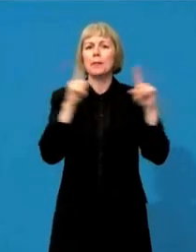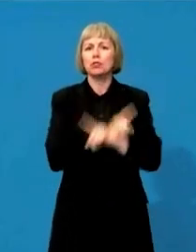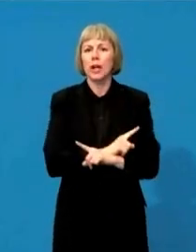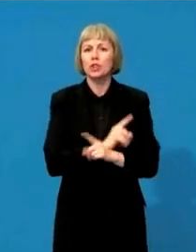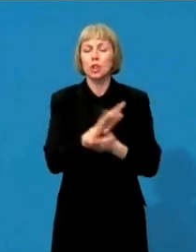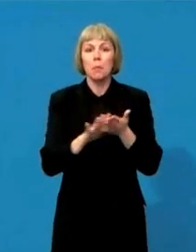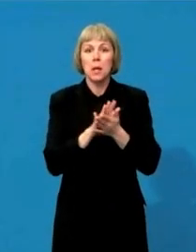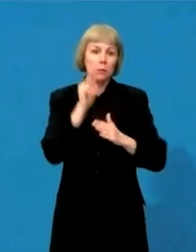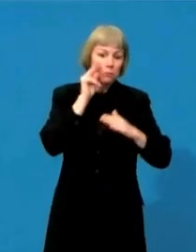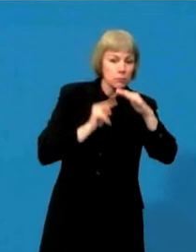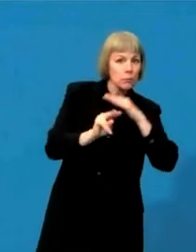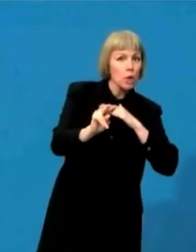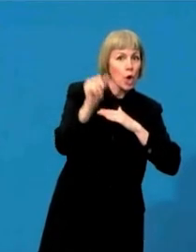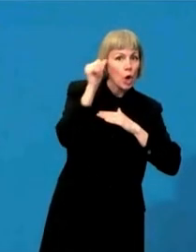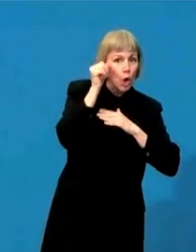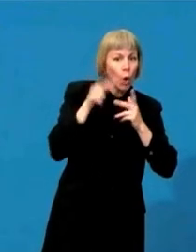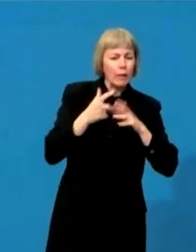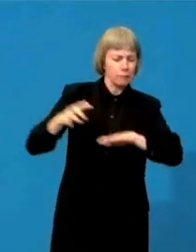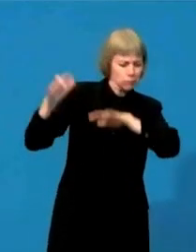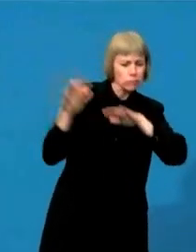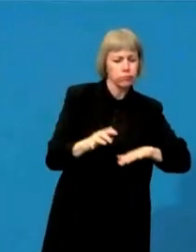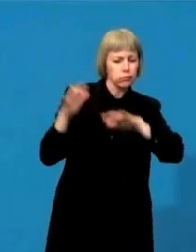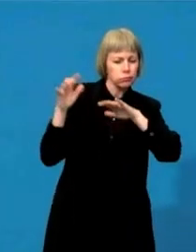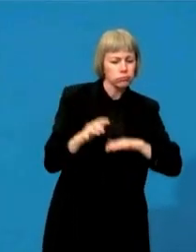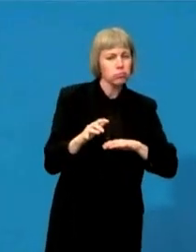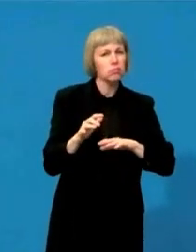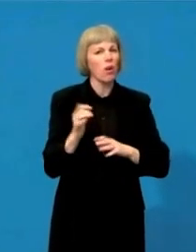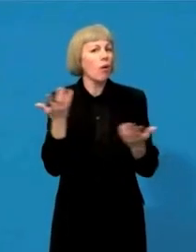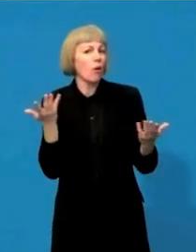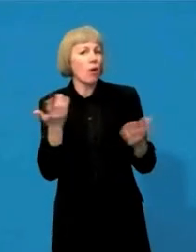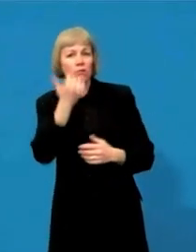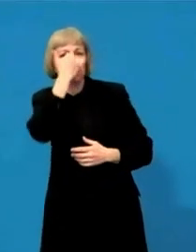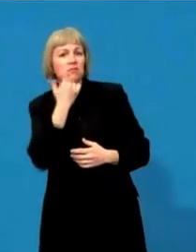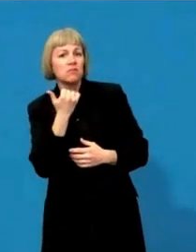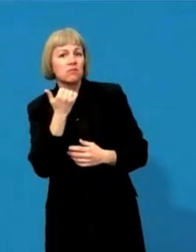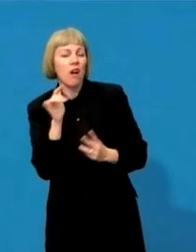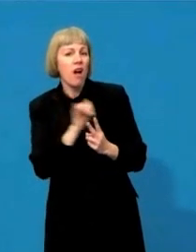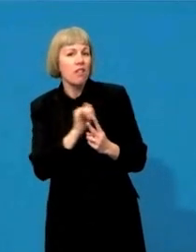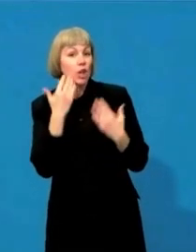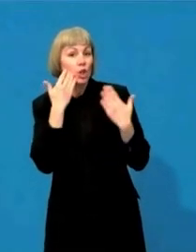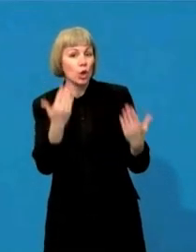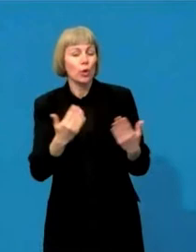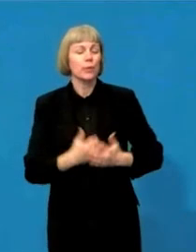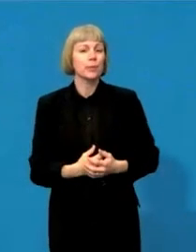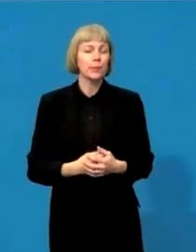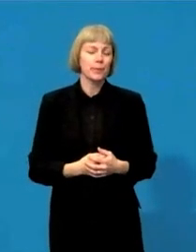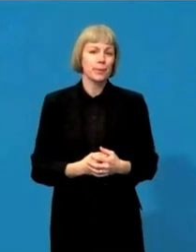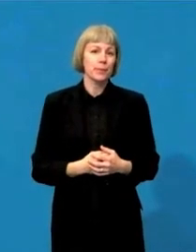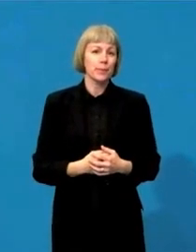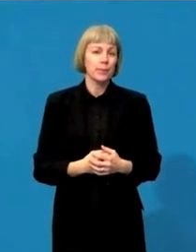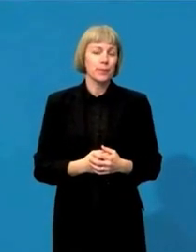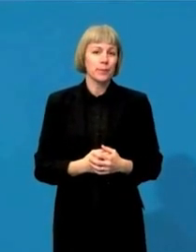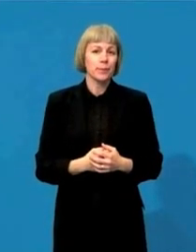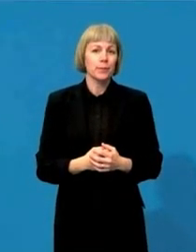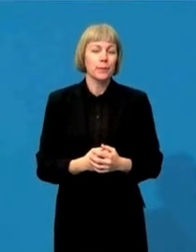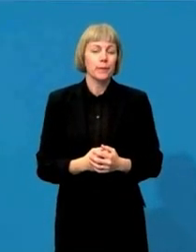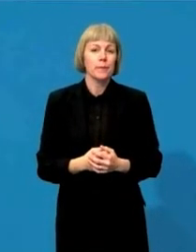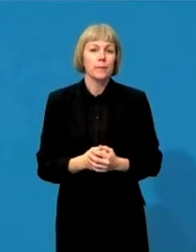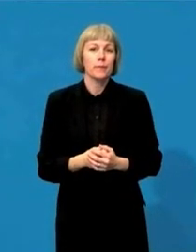wet season. And - so we do - earlier this year,